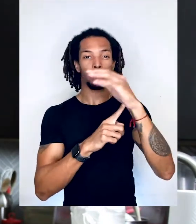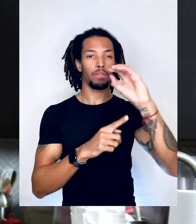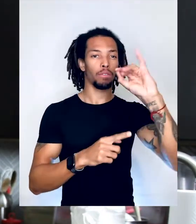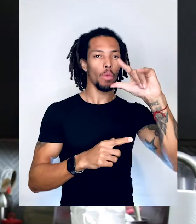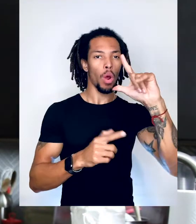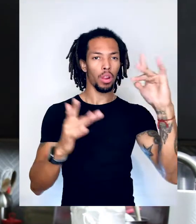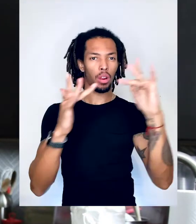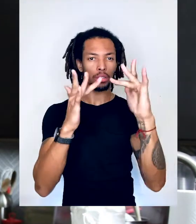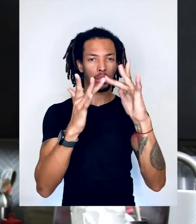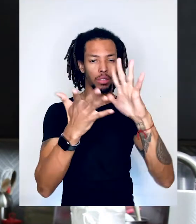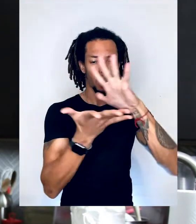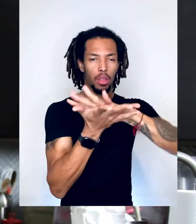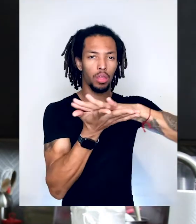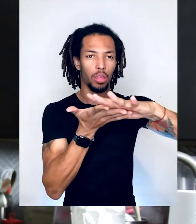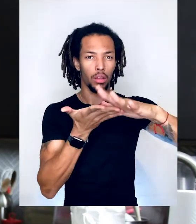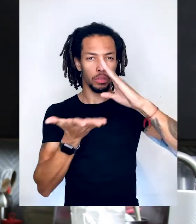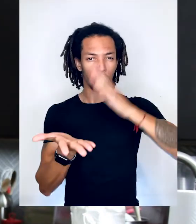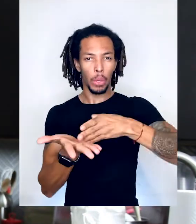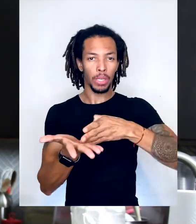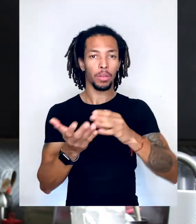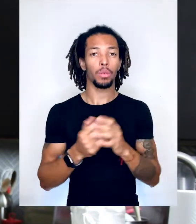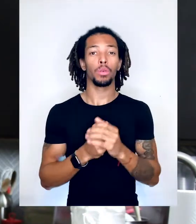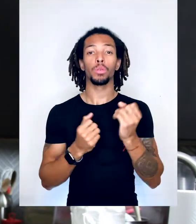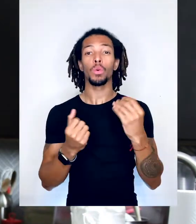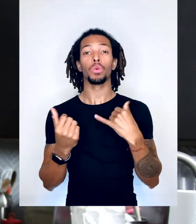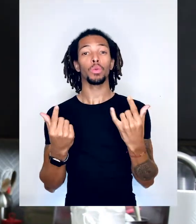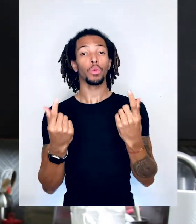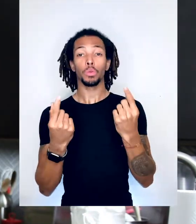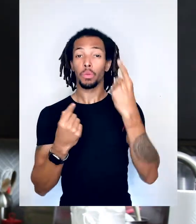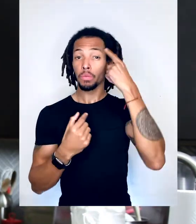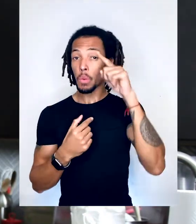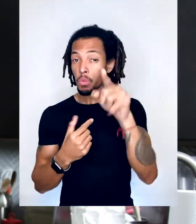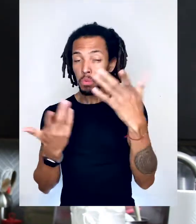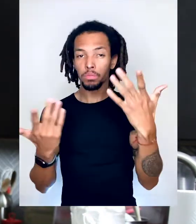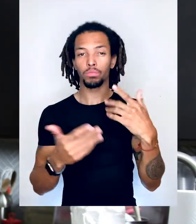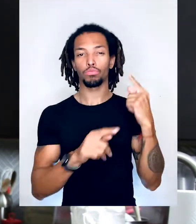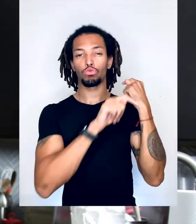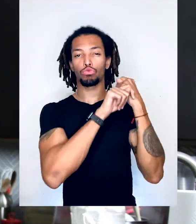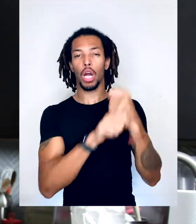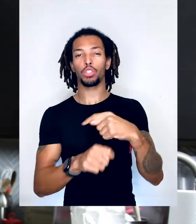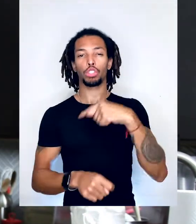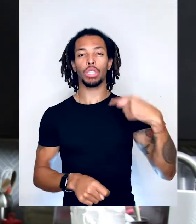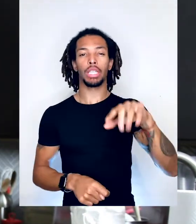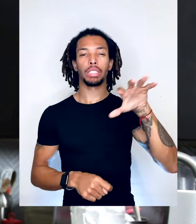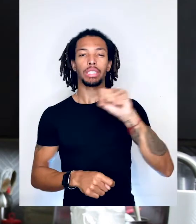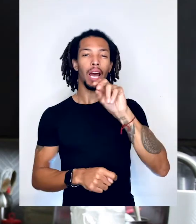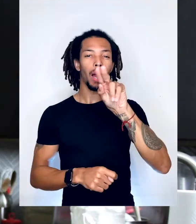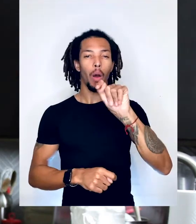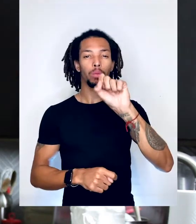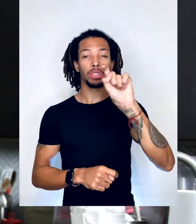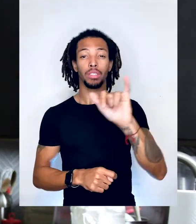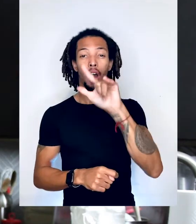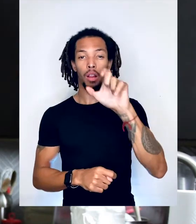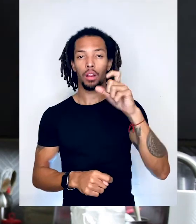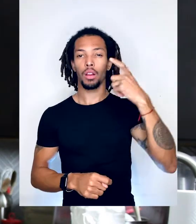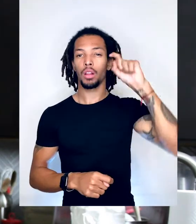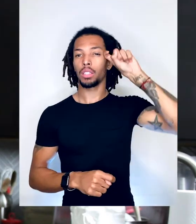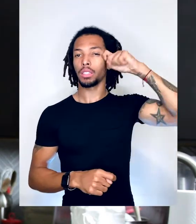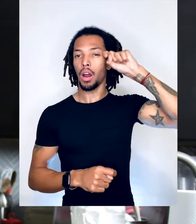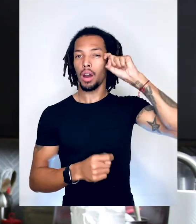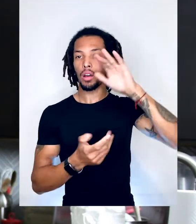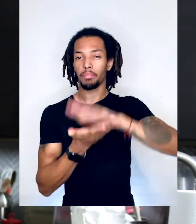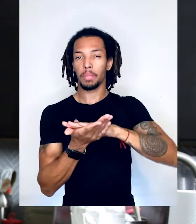oil contact, so what I'm going to do for you is a traditional Chinese takeout-style scallion pancake